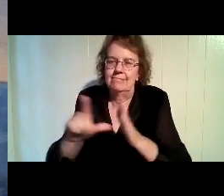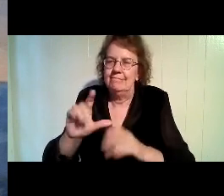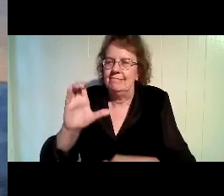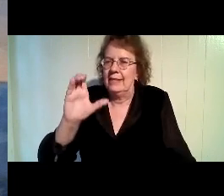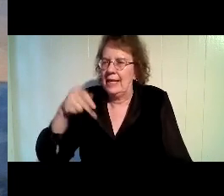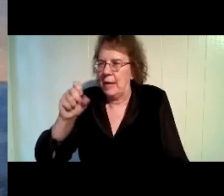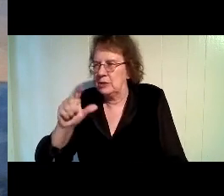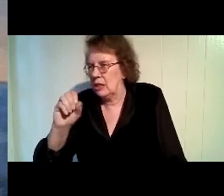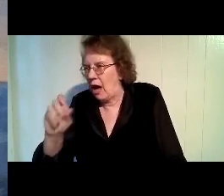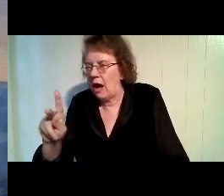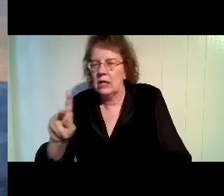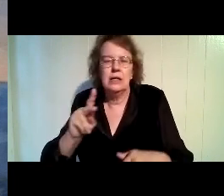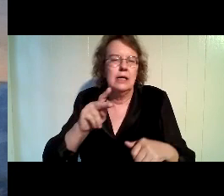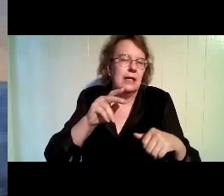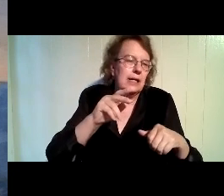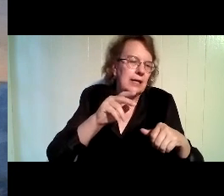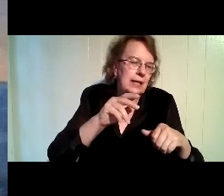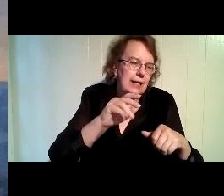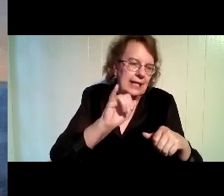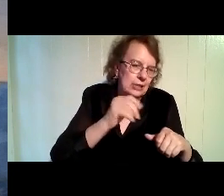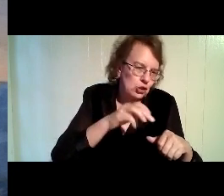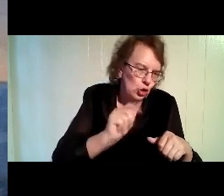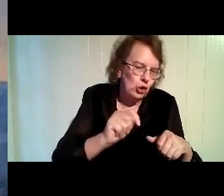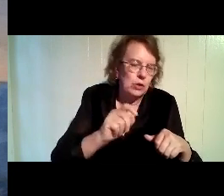insert, or you could have it have both acceptable keys.